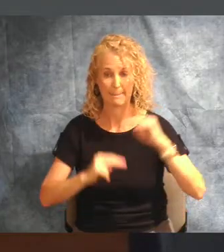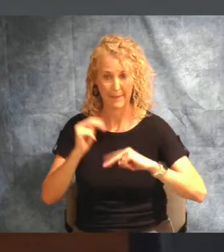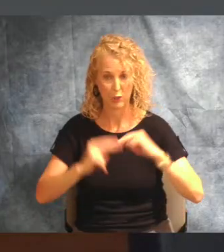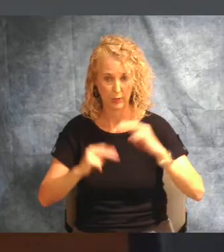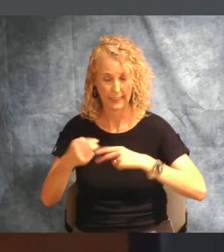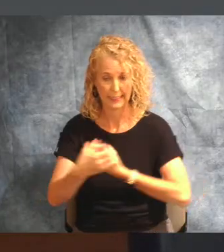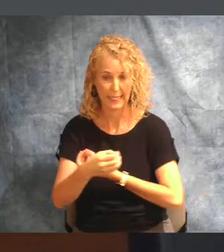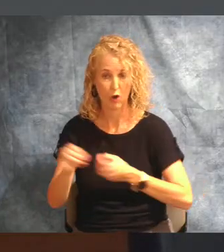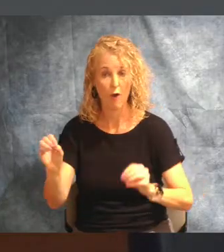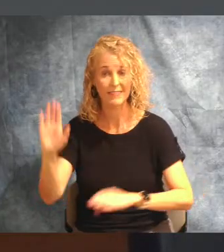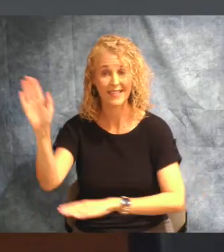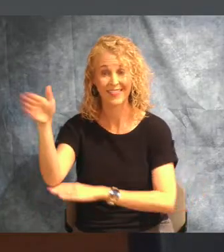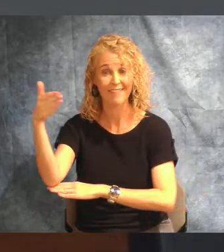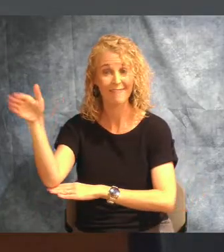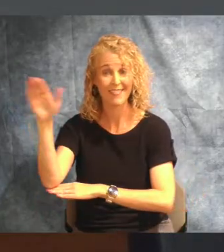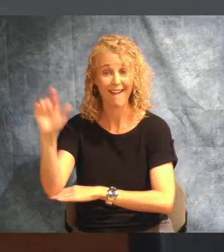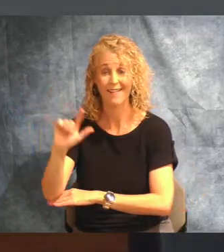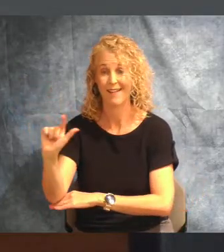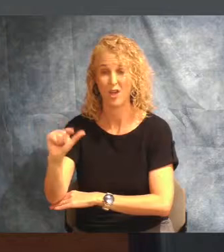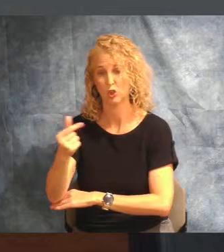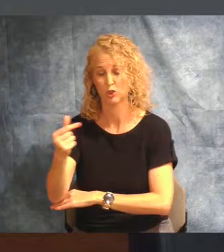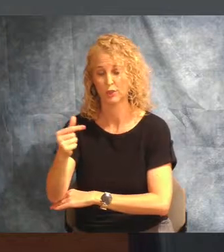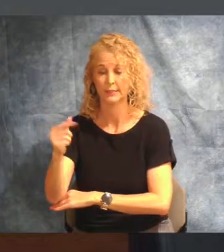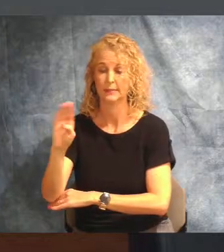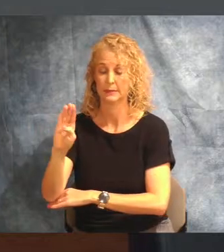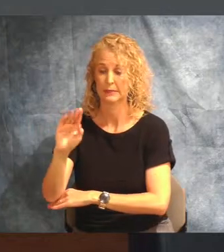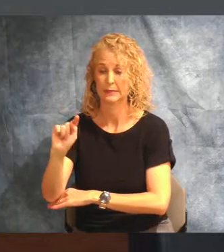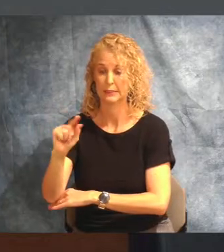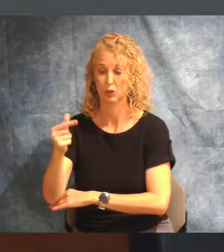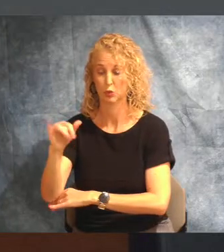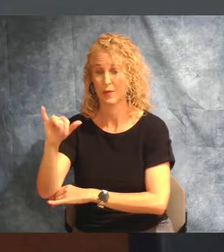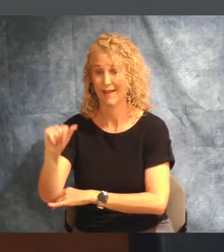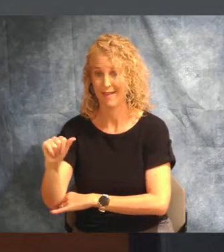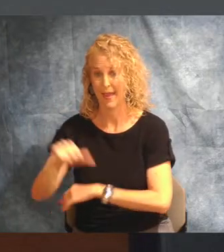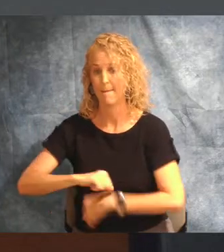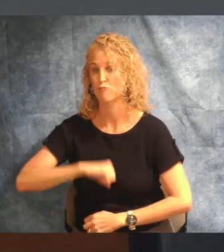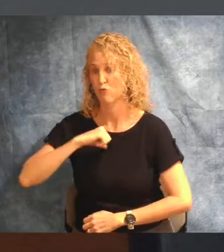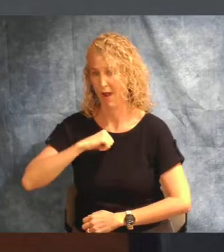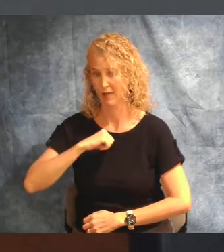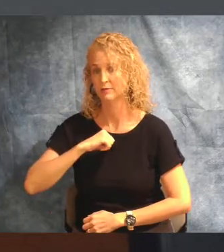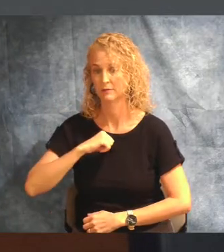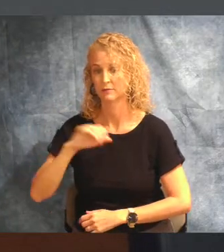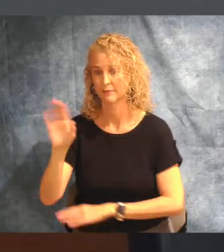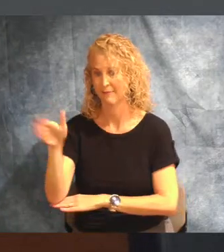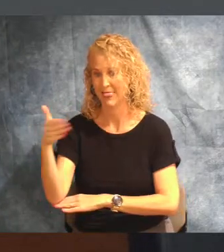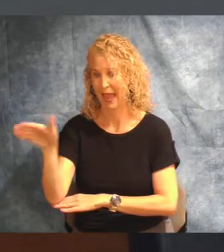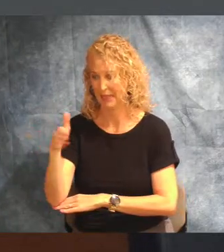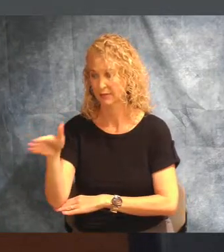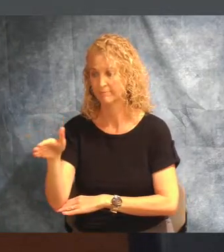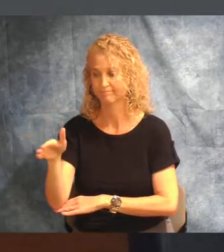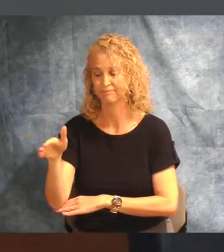flags at county buildings. item number five is a resolution designating the Junteenth